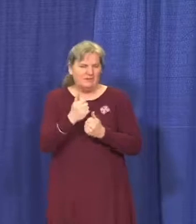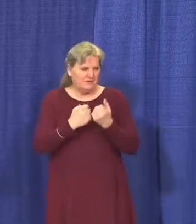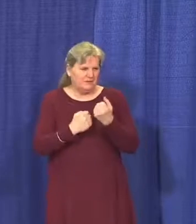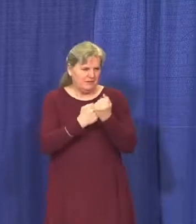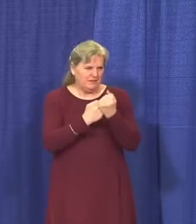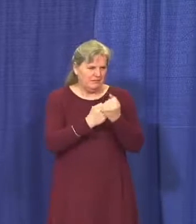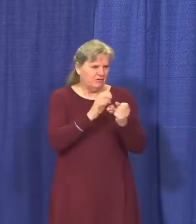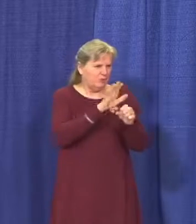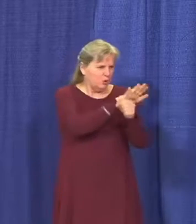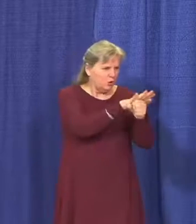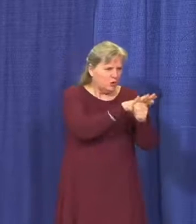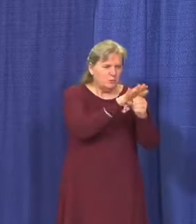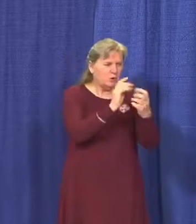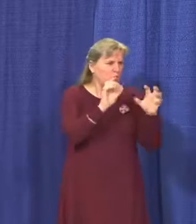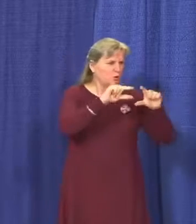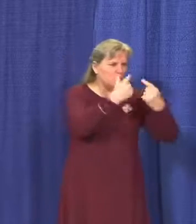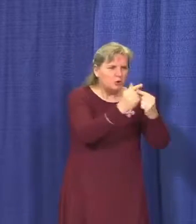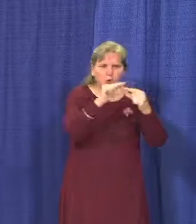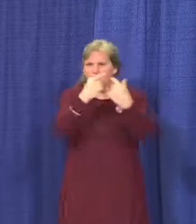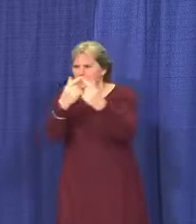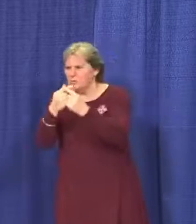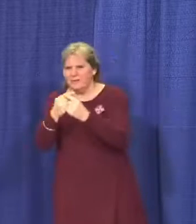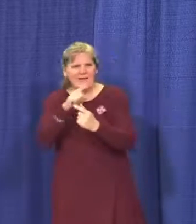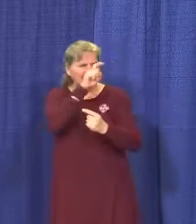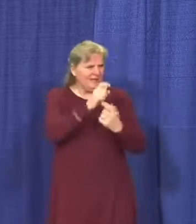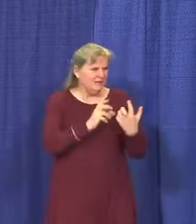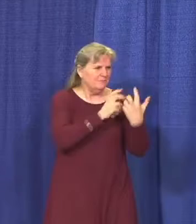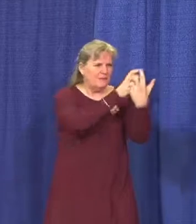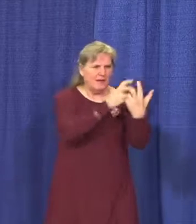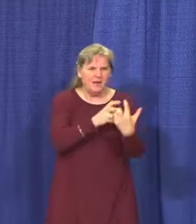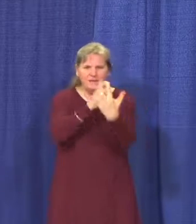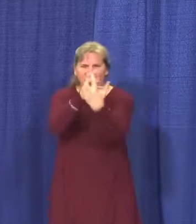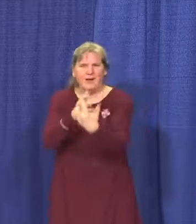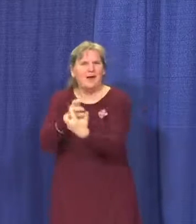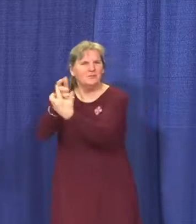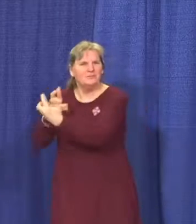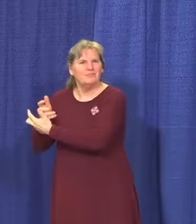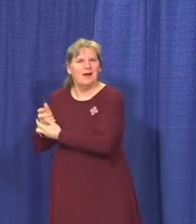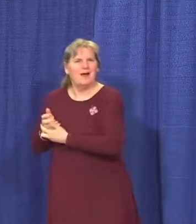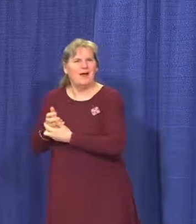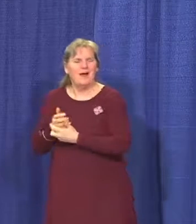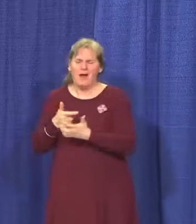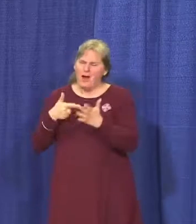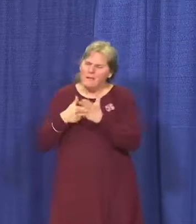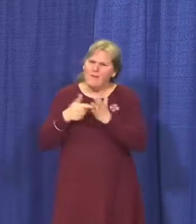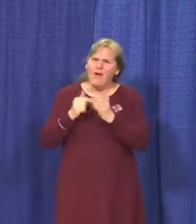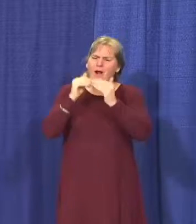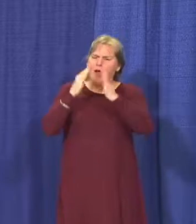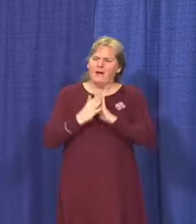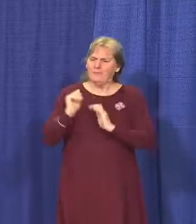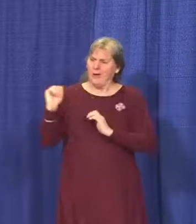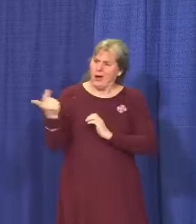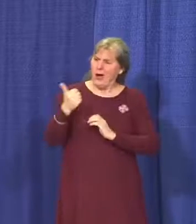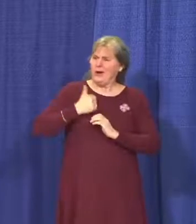support different populations with different housing needs. Ensuring housing affordability for all Canadians is not a quick